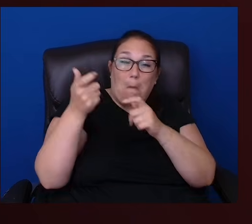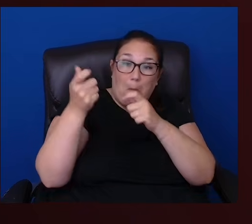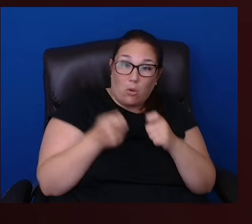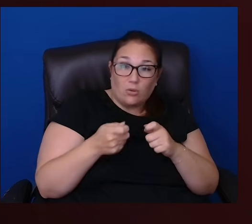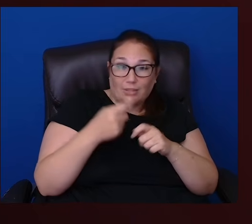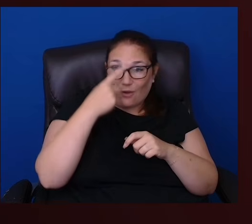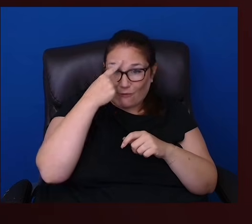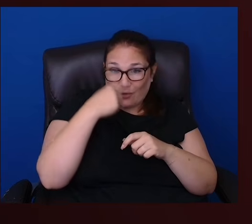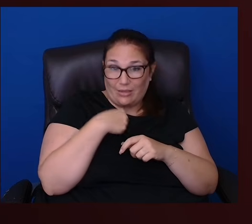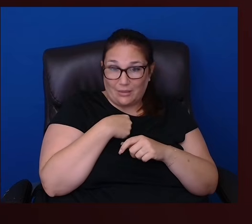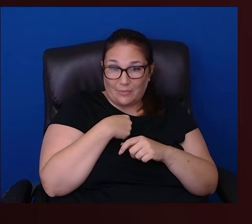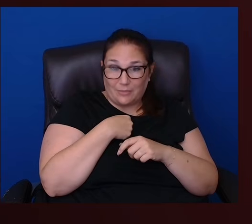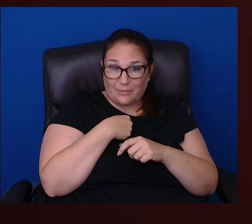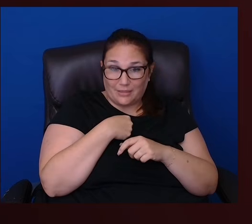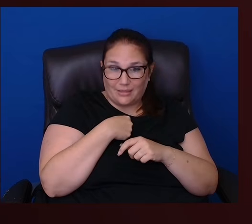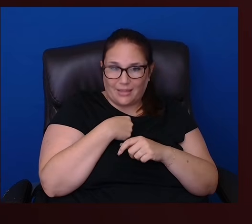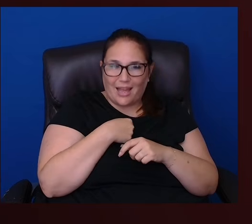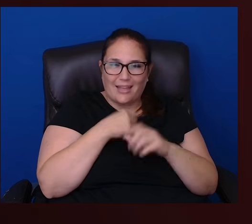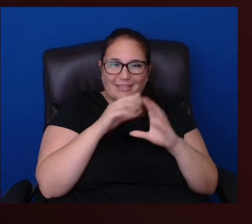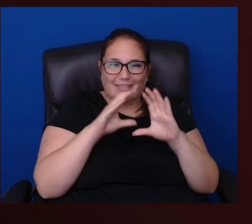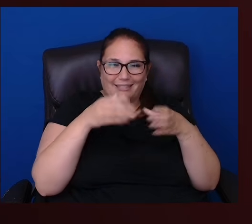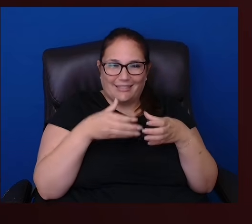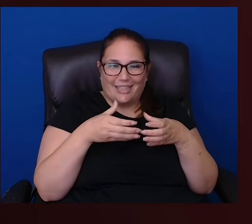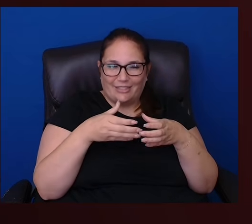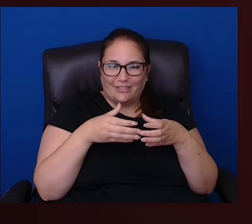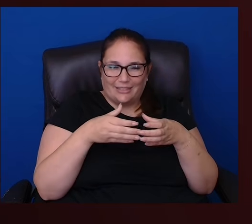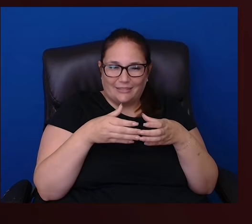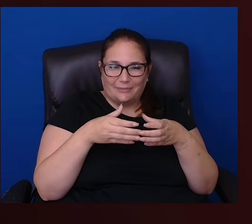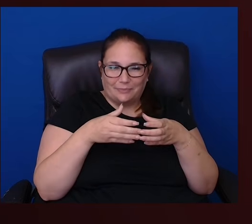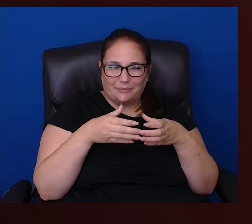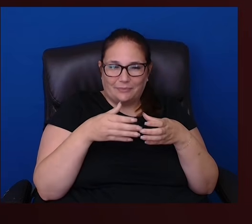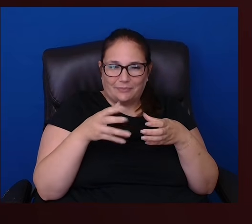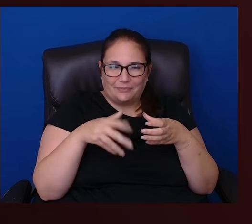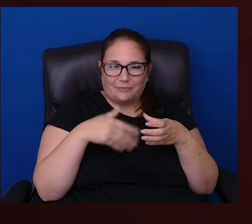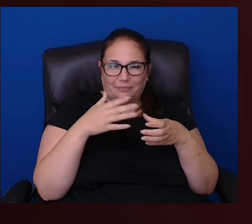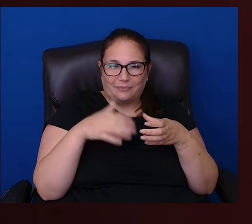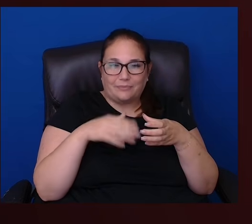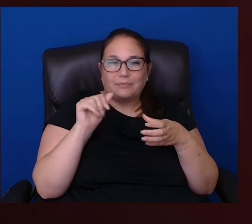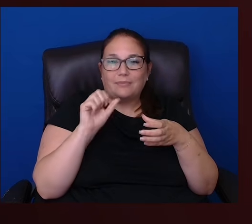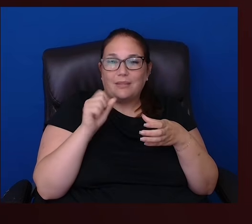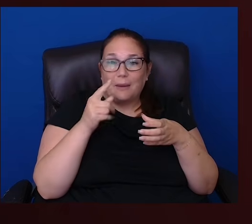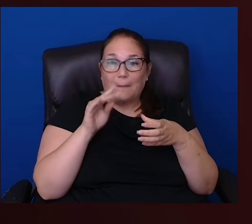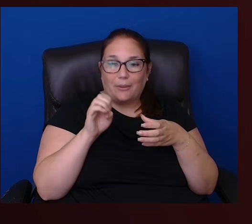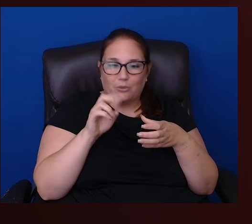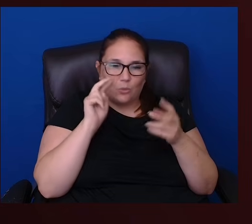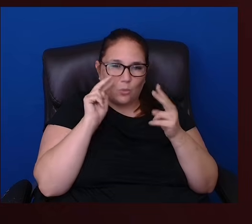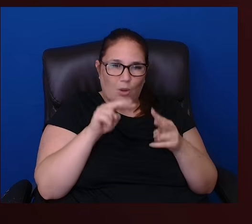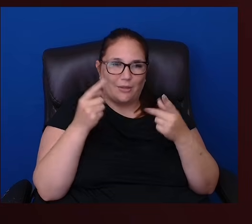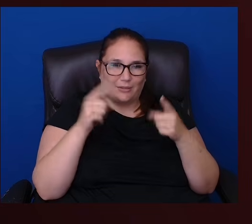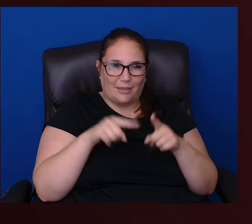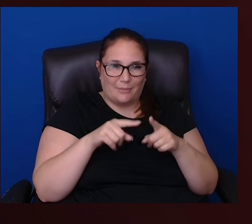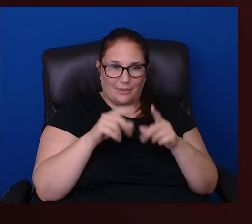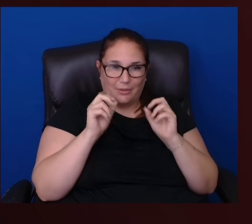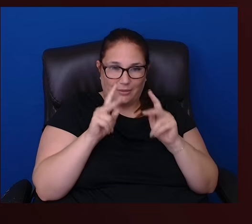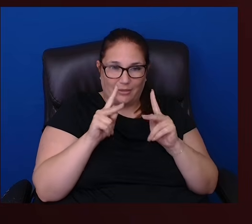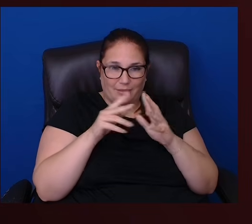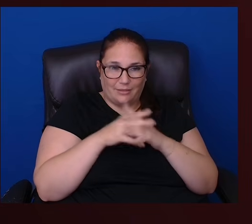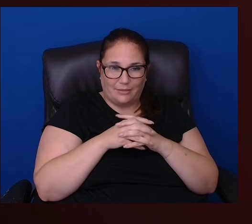a containerized thing via Aspire, and let's just watch it happen, okay, so let's zoom out,